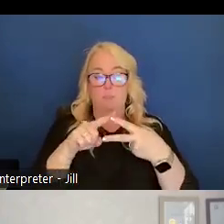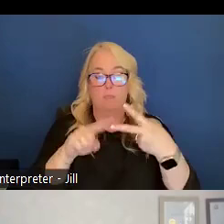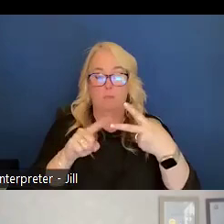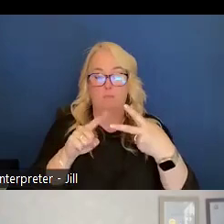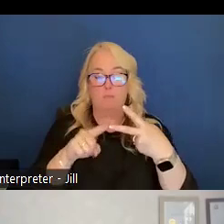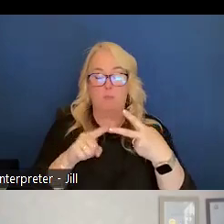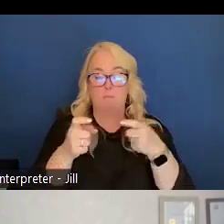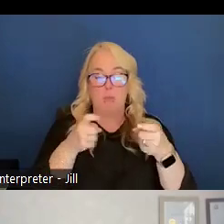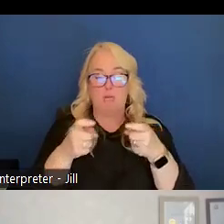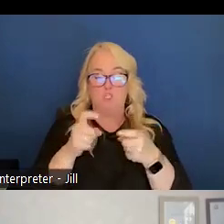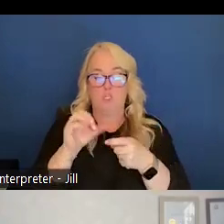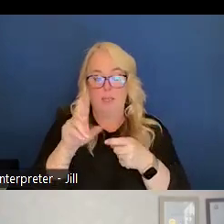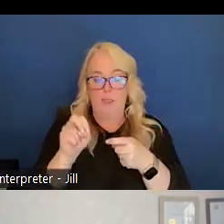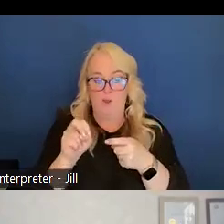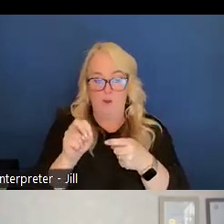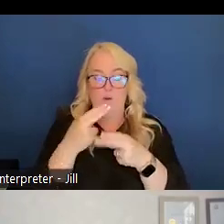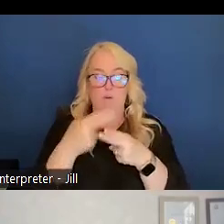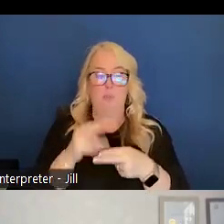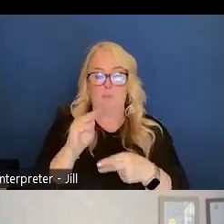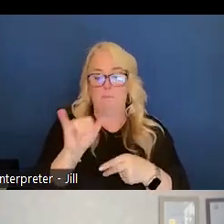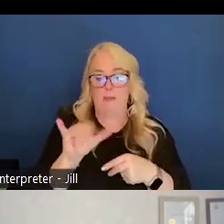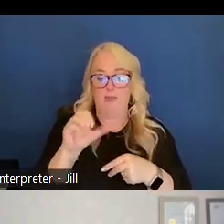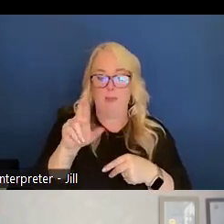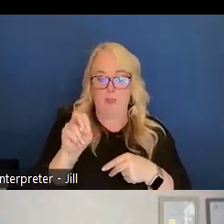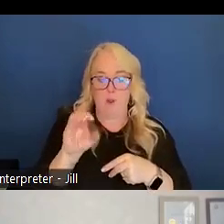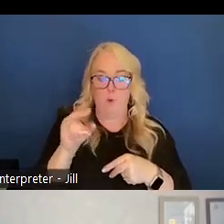called MyCare Ohio waiver. The MyCare Ohio waiver is the one